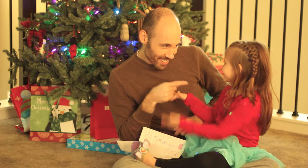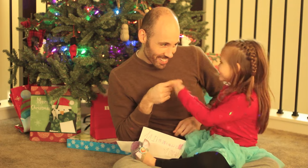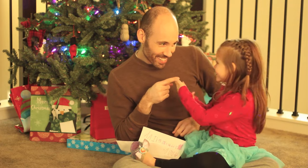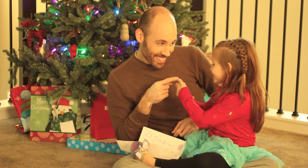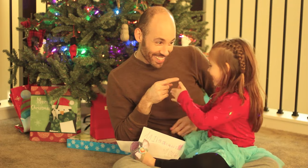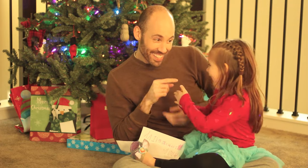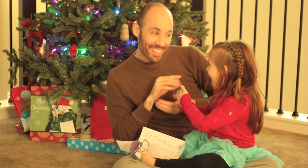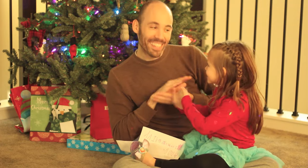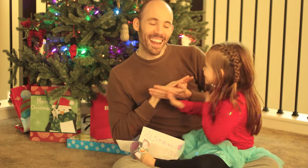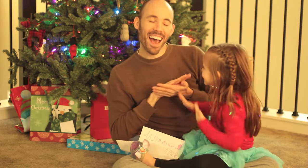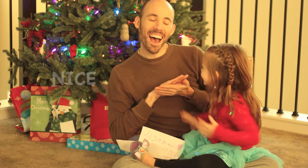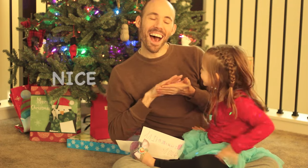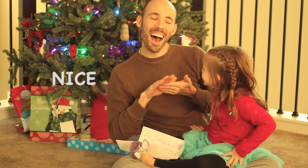Nice!